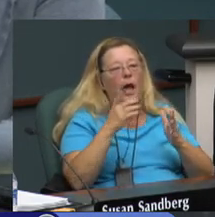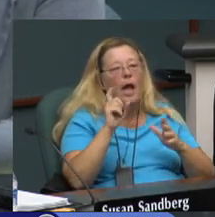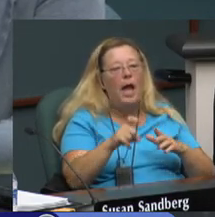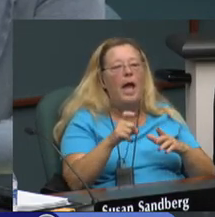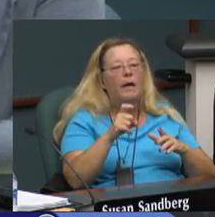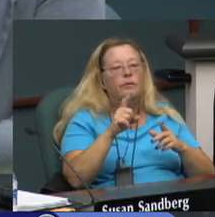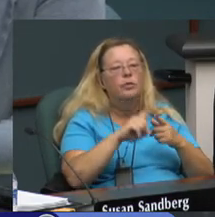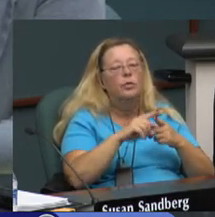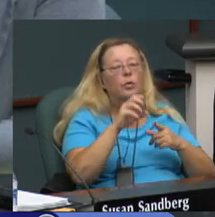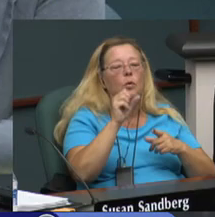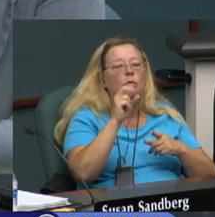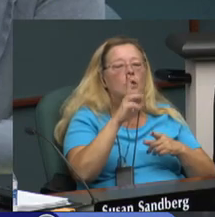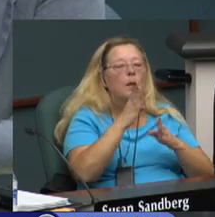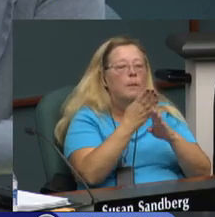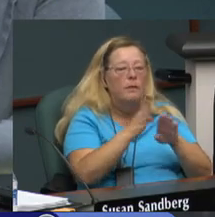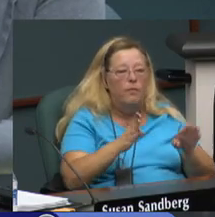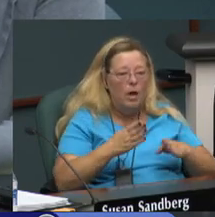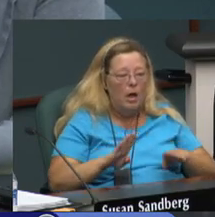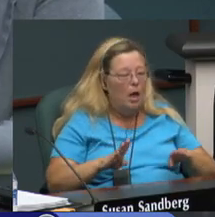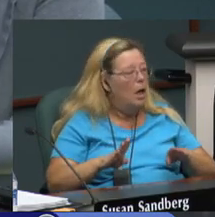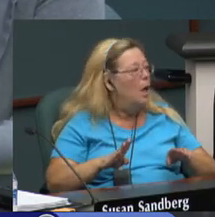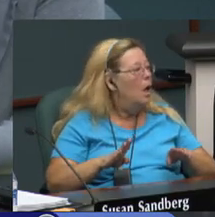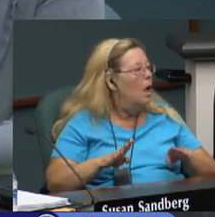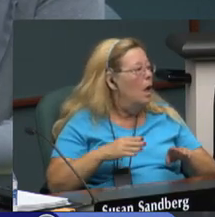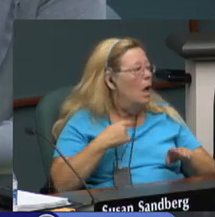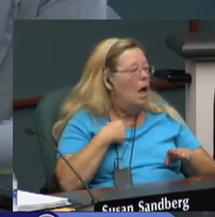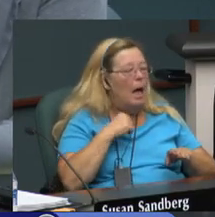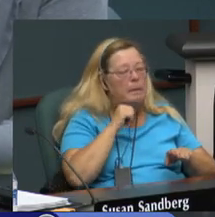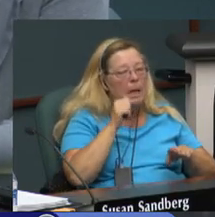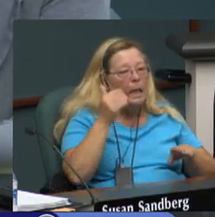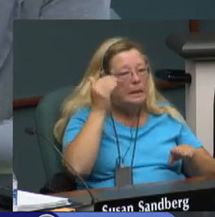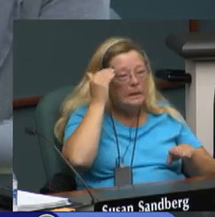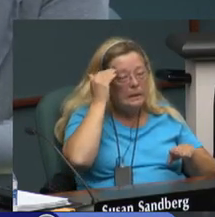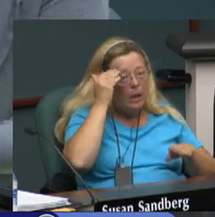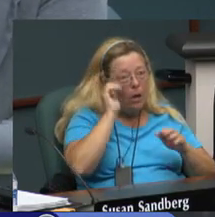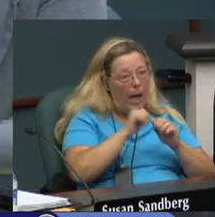that they could I'm not familiar with how that would be done but it's like a